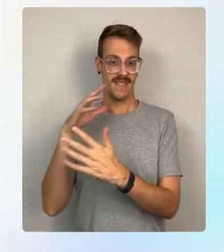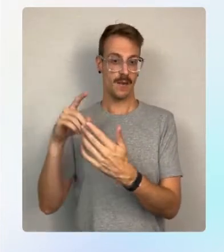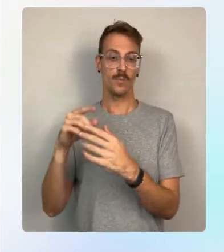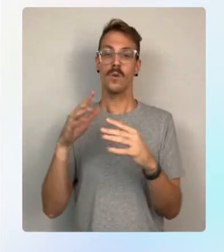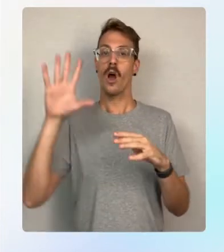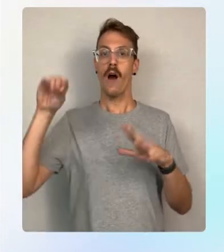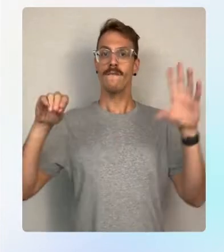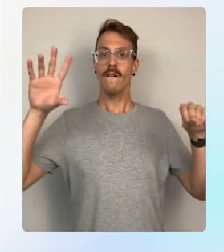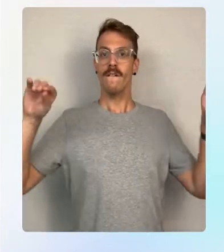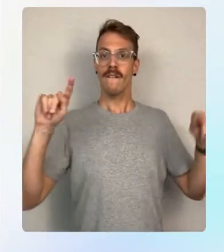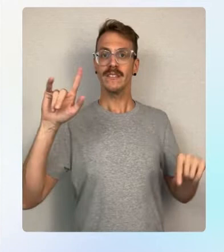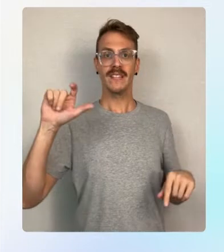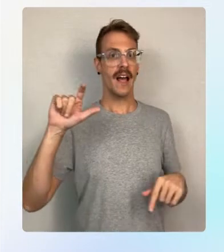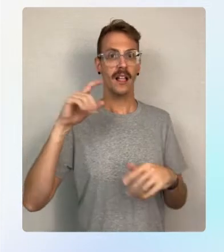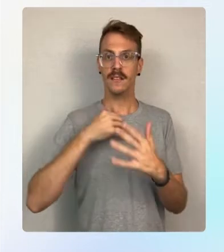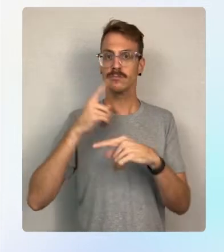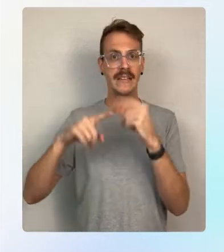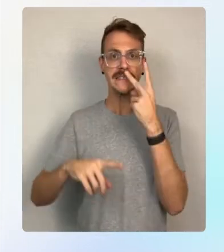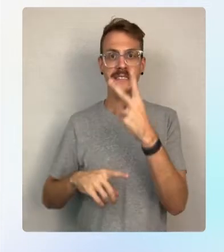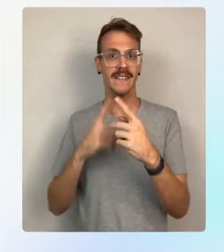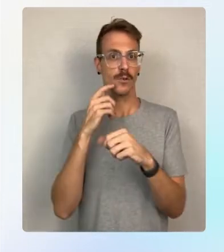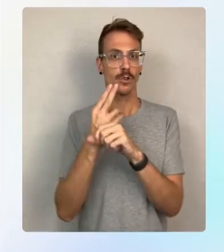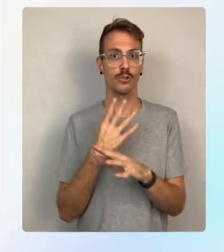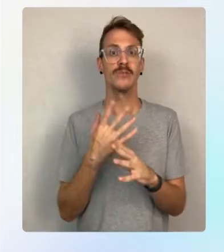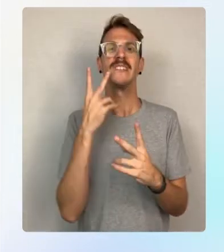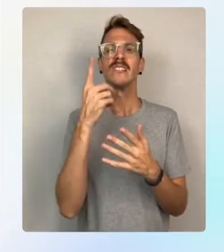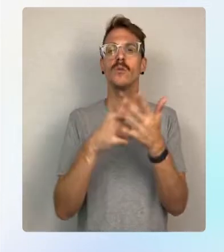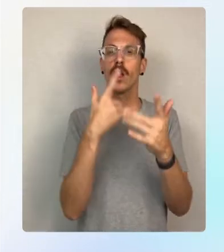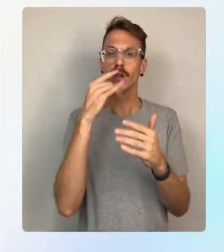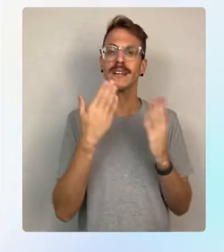that are invisible to the users. You can see what it looks like here.